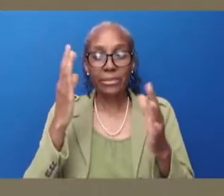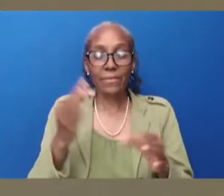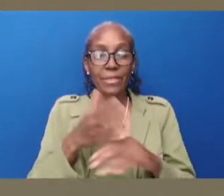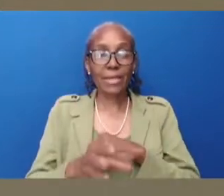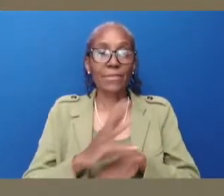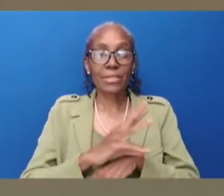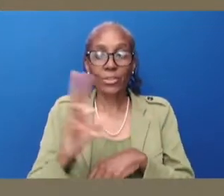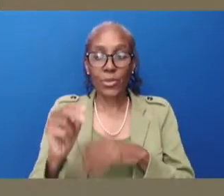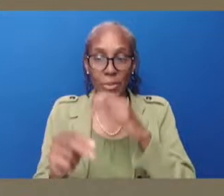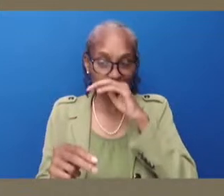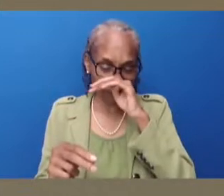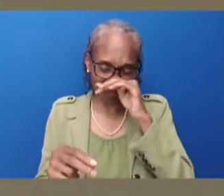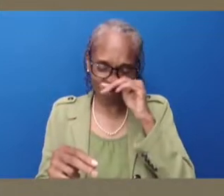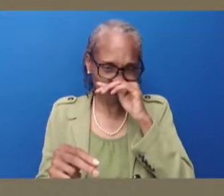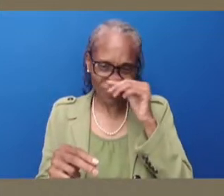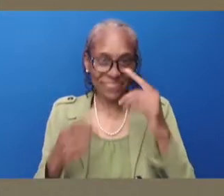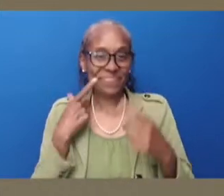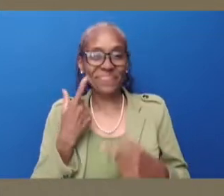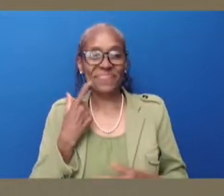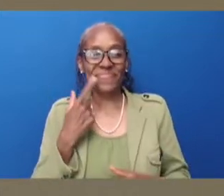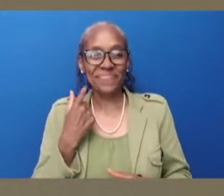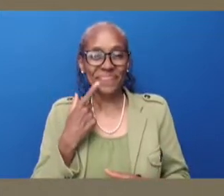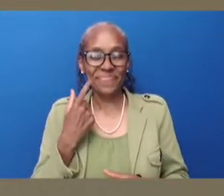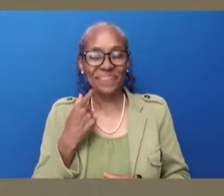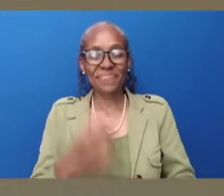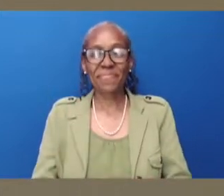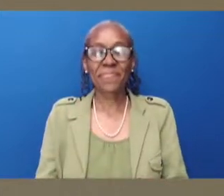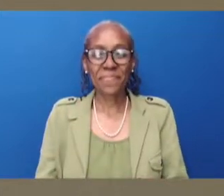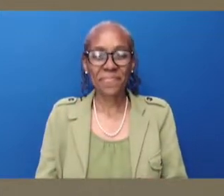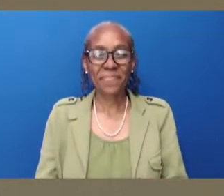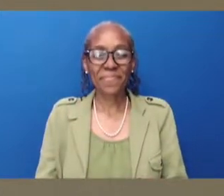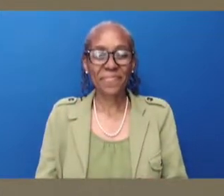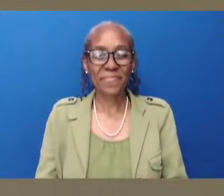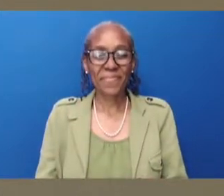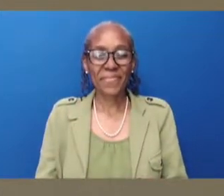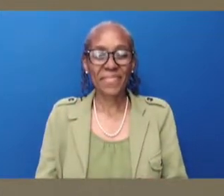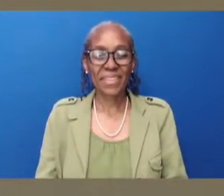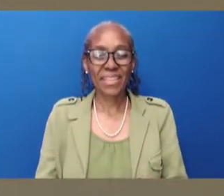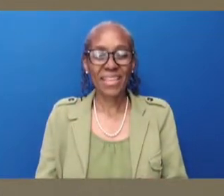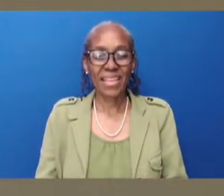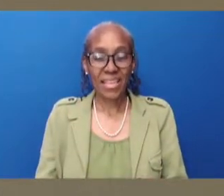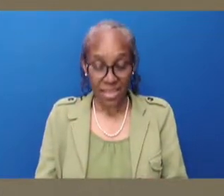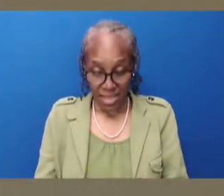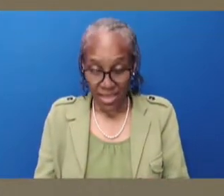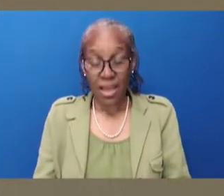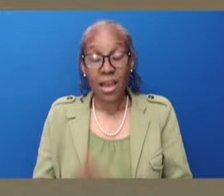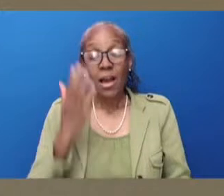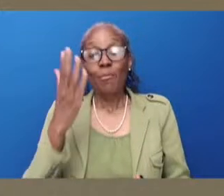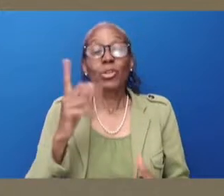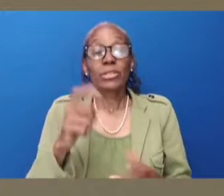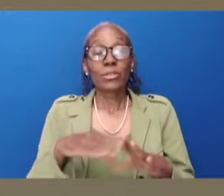LET'S MOVE TO PUBLIC HEARINGS, BECAUSE IT IS DEFINITELY AFTER